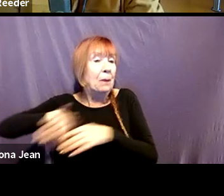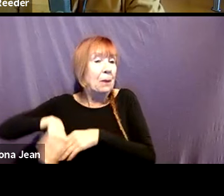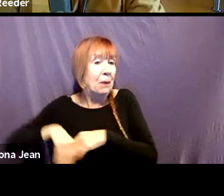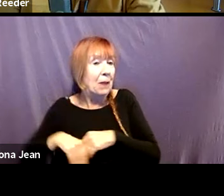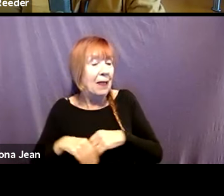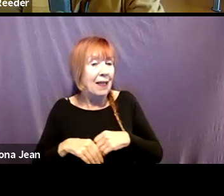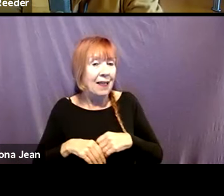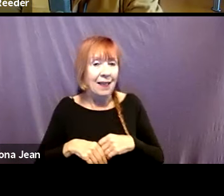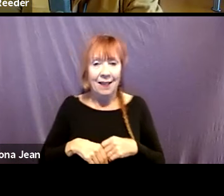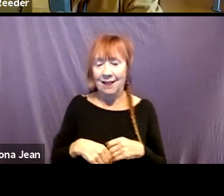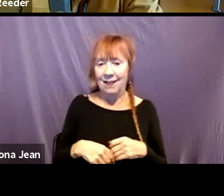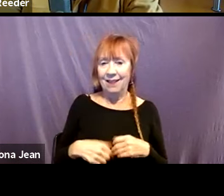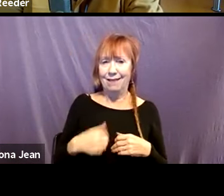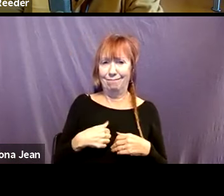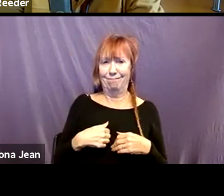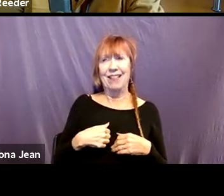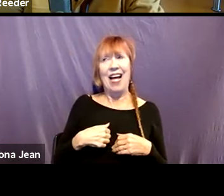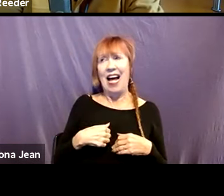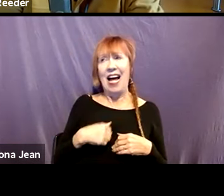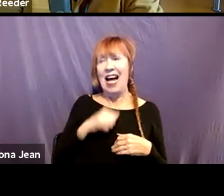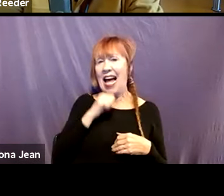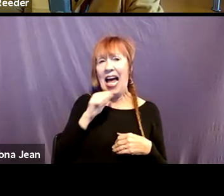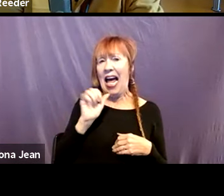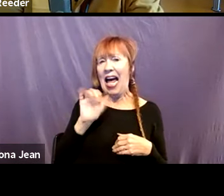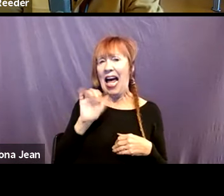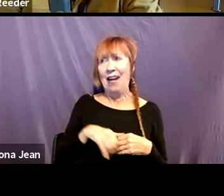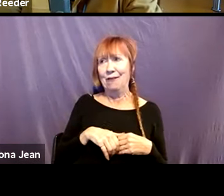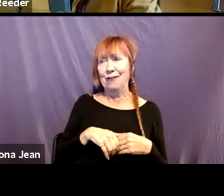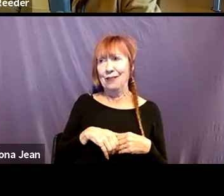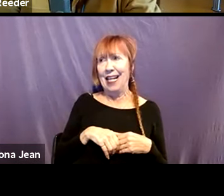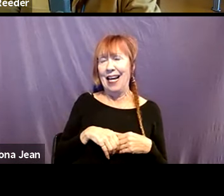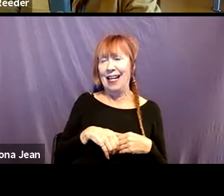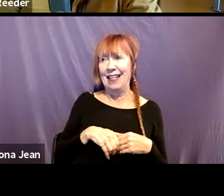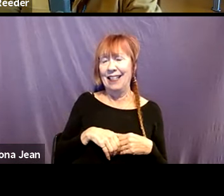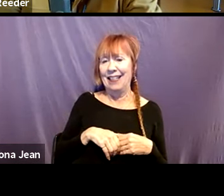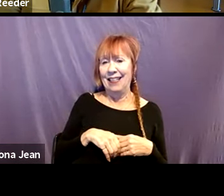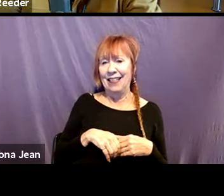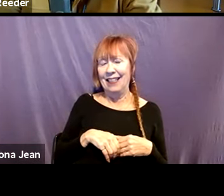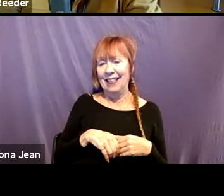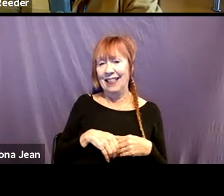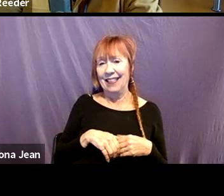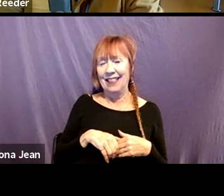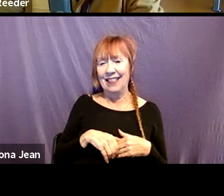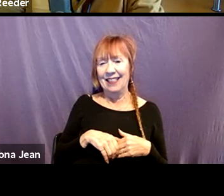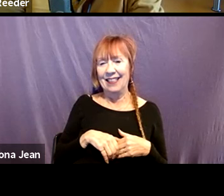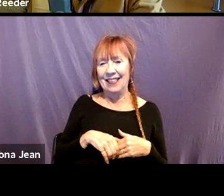I personally don't do that, but, I mean, I do that... Wait, I mean, (mumbling),